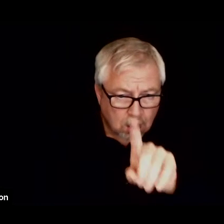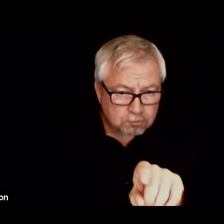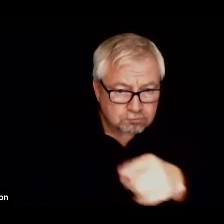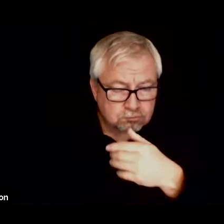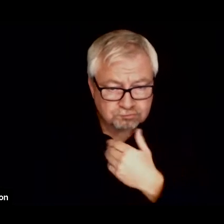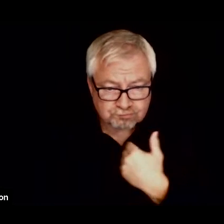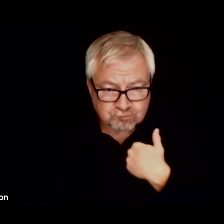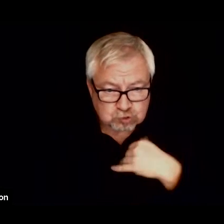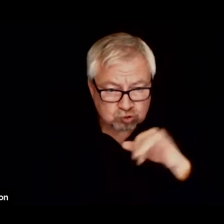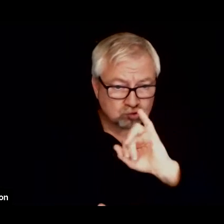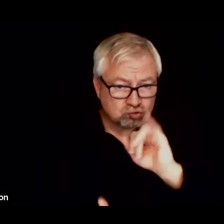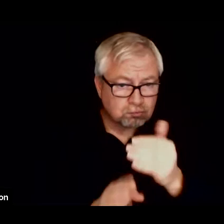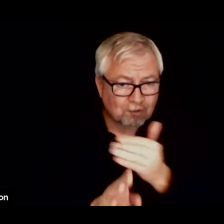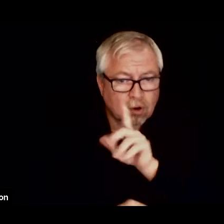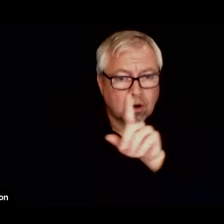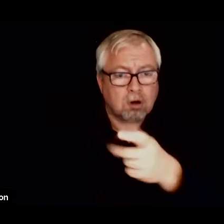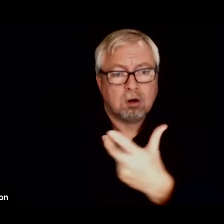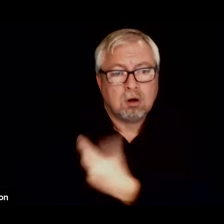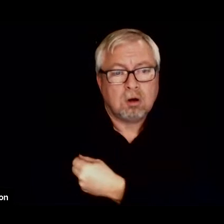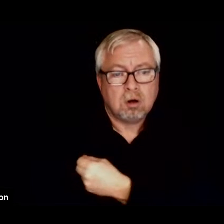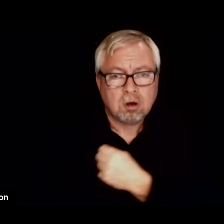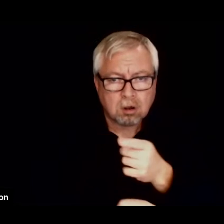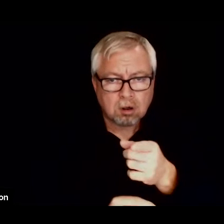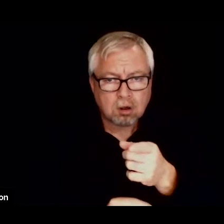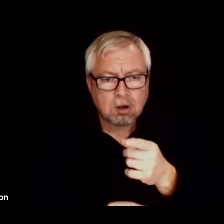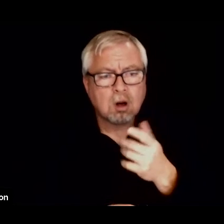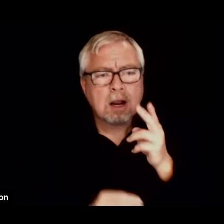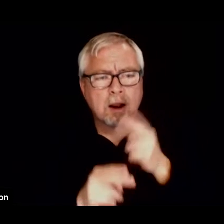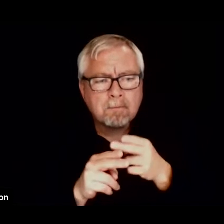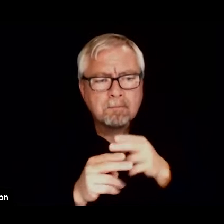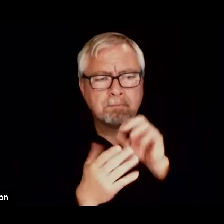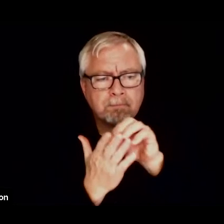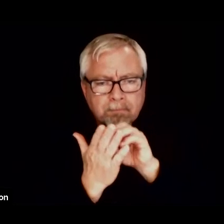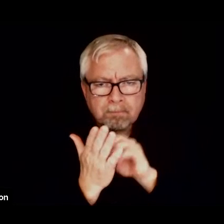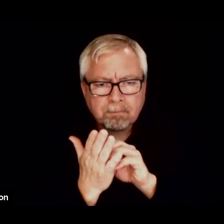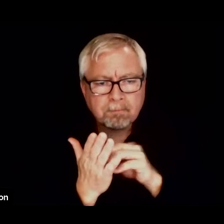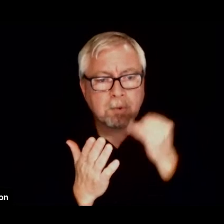but you will not, you should not, be charged for the vaccine yourself.